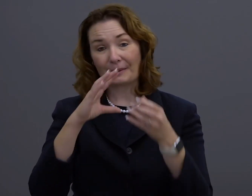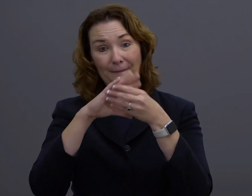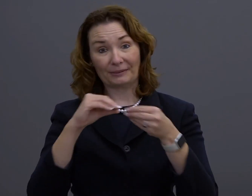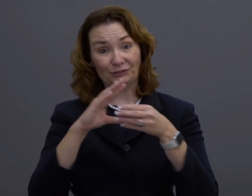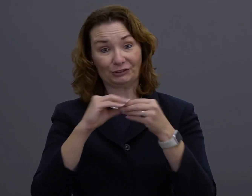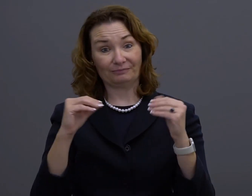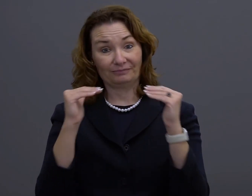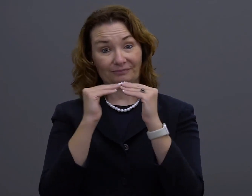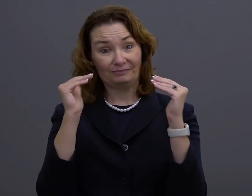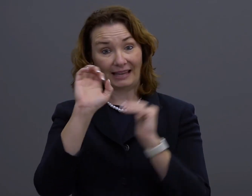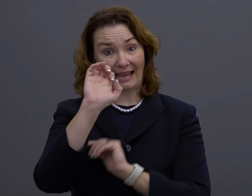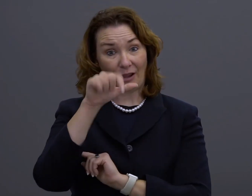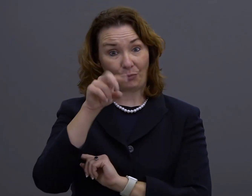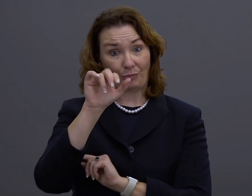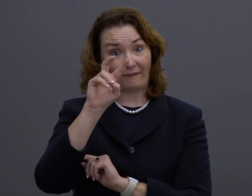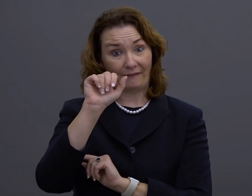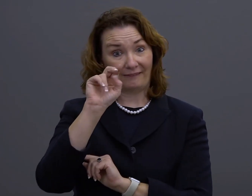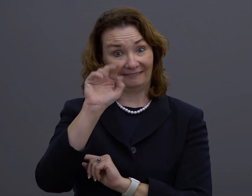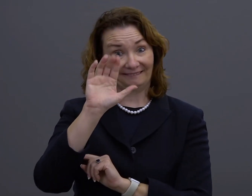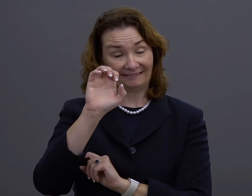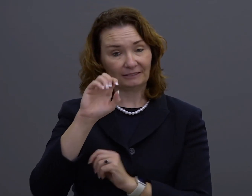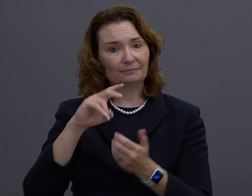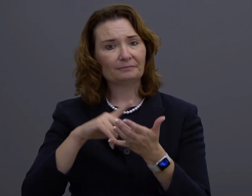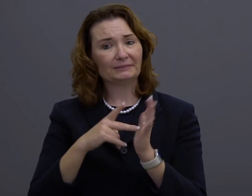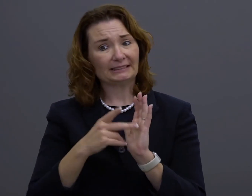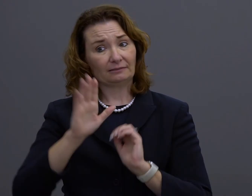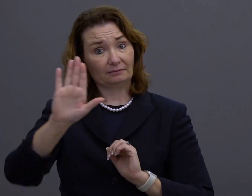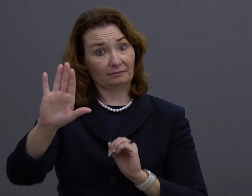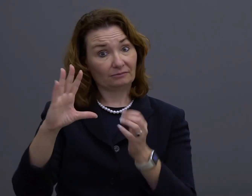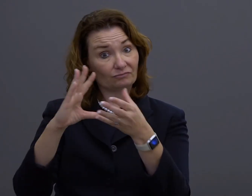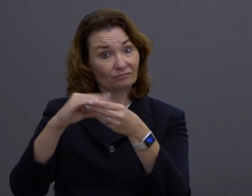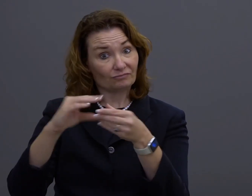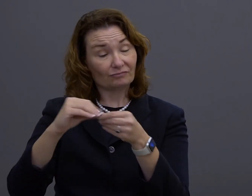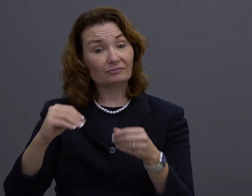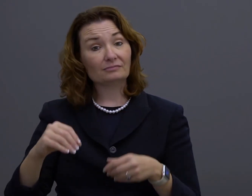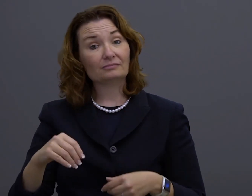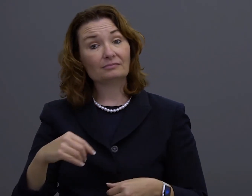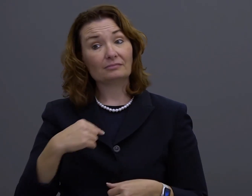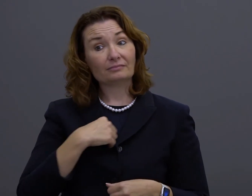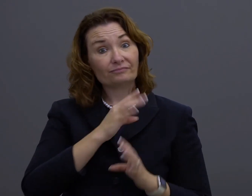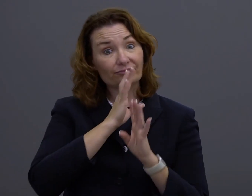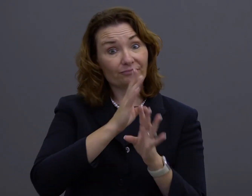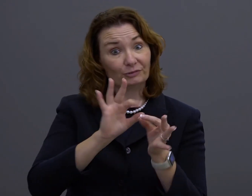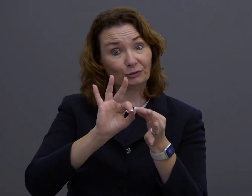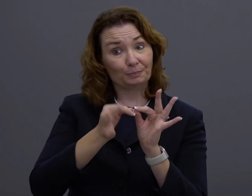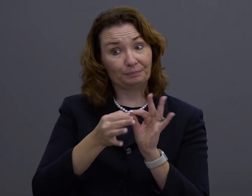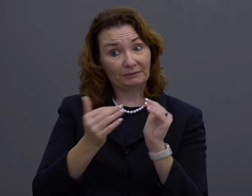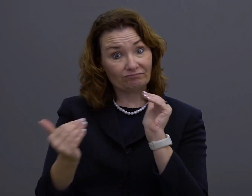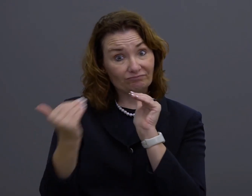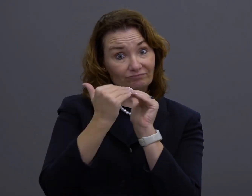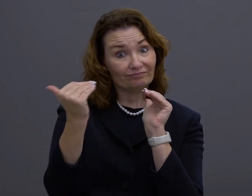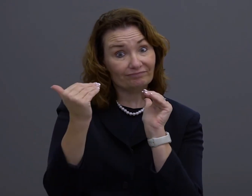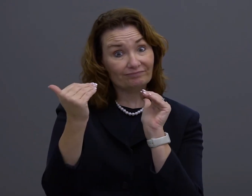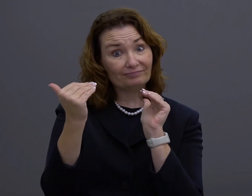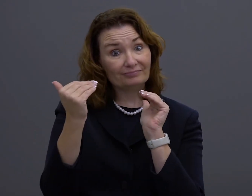Message equivalency is another concern among Deaf professionals.